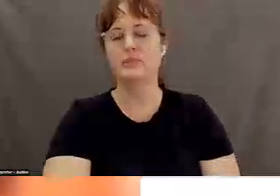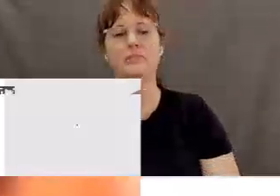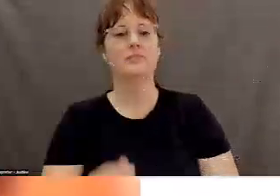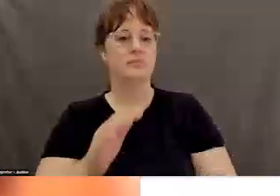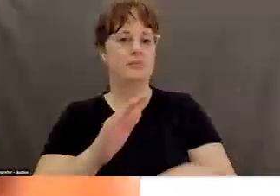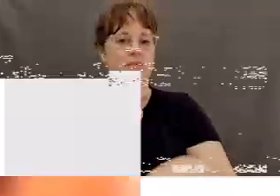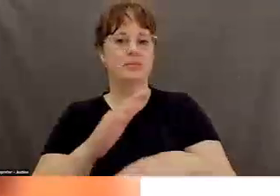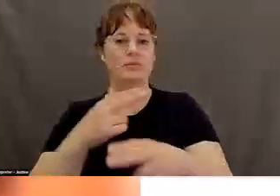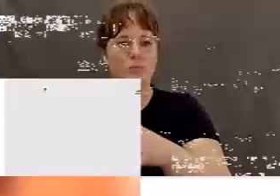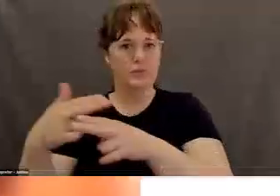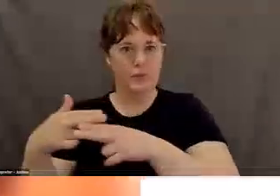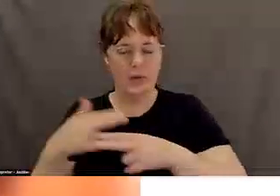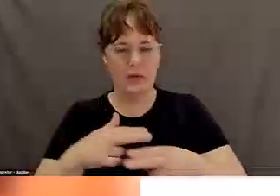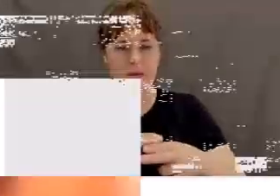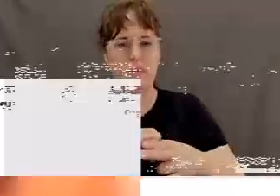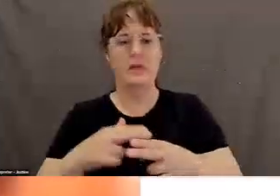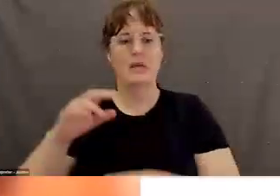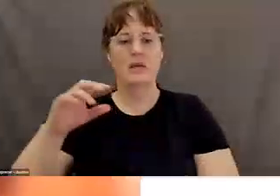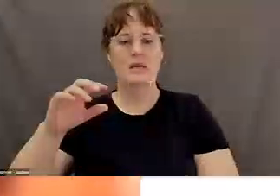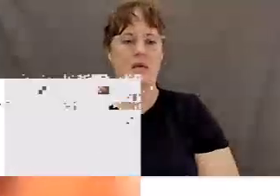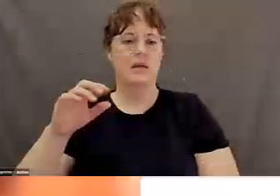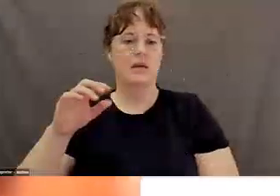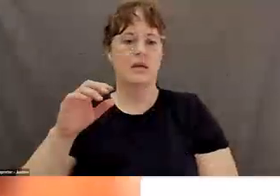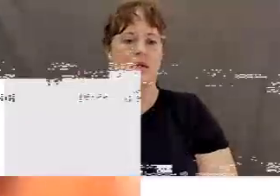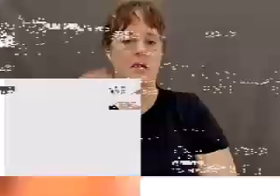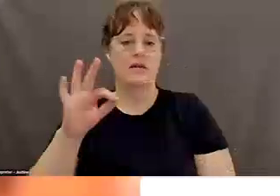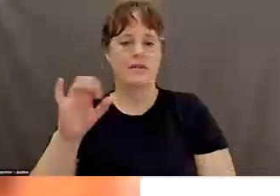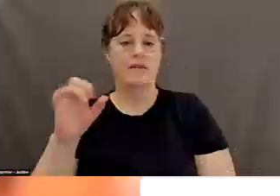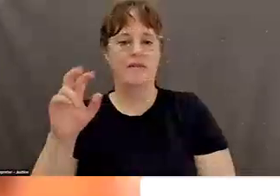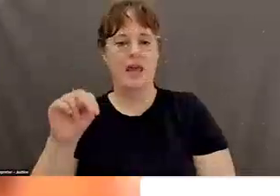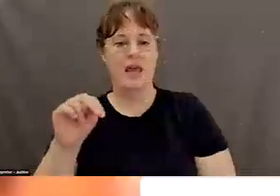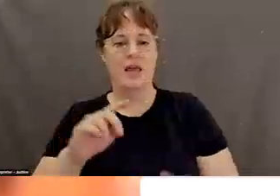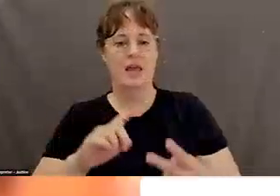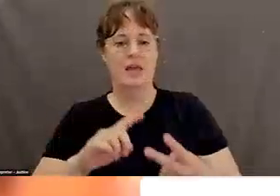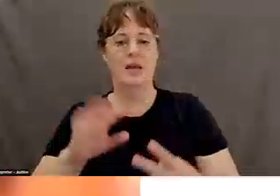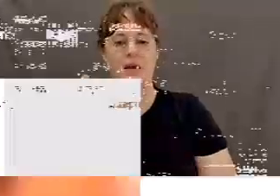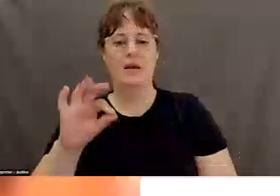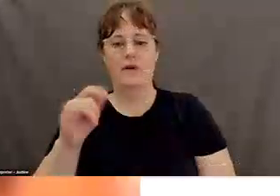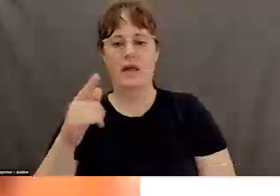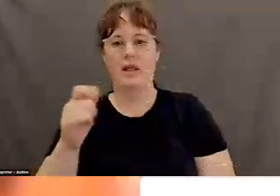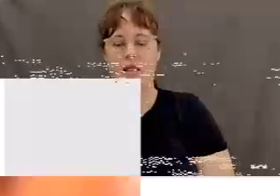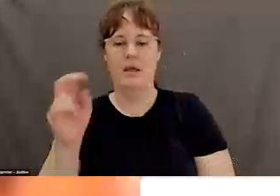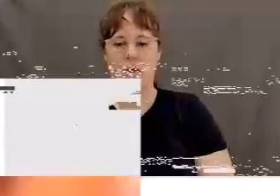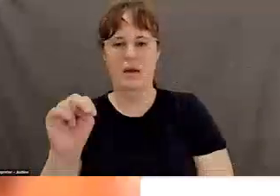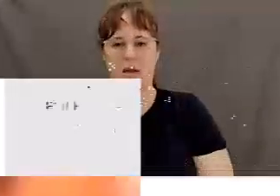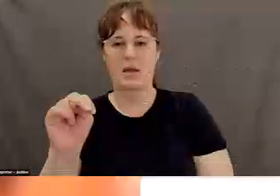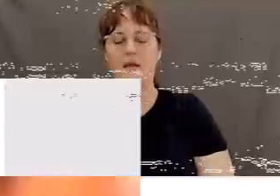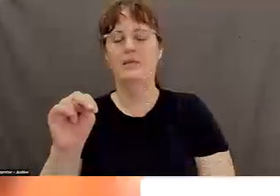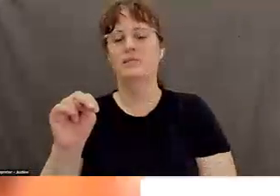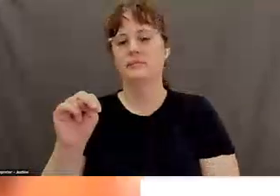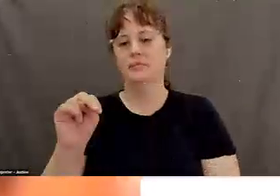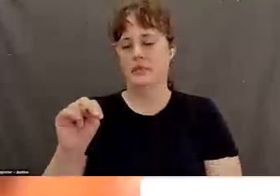Boardroom: Here. Board Member Fain is present. Cassie Franklin? Boardroom: Board Member Franklin is present, Ryan Mello?